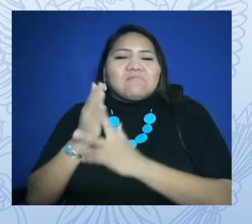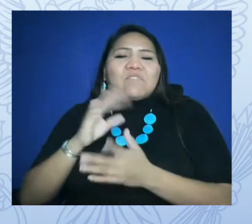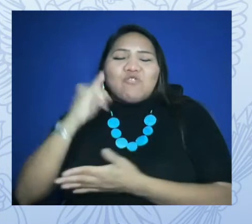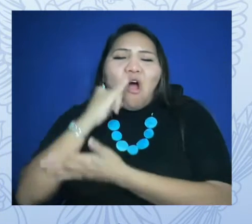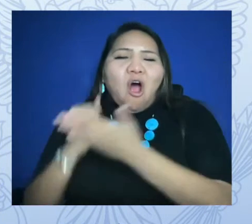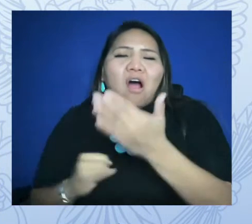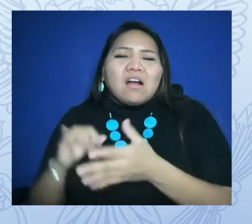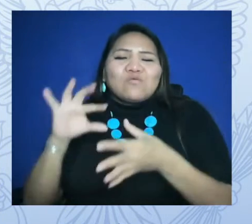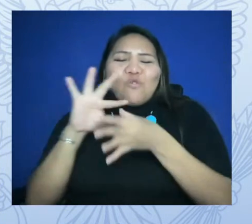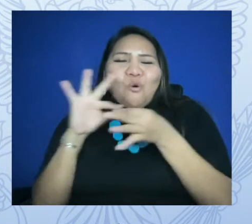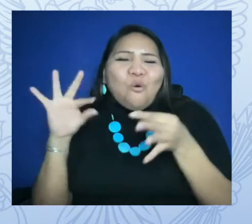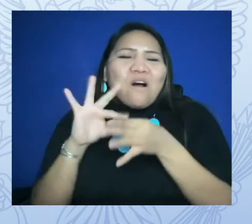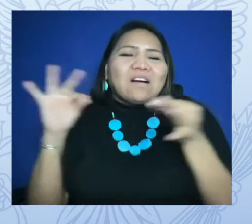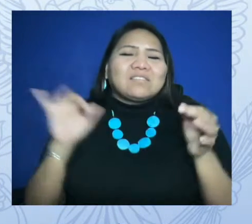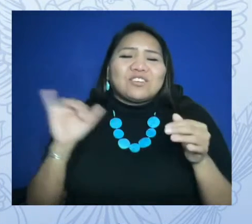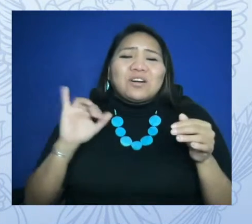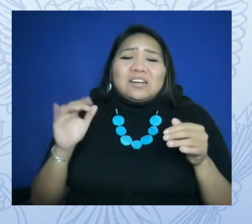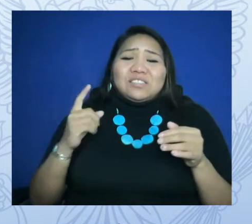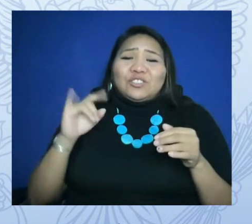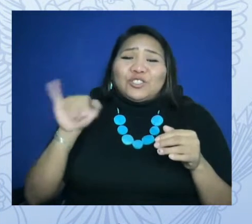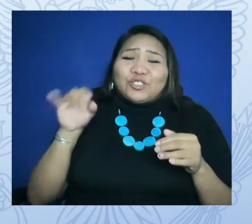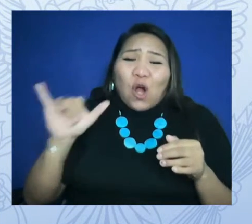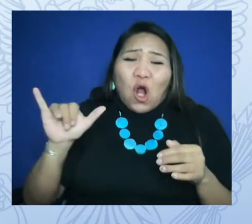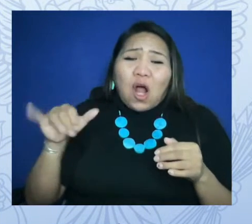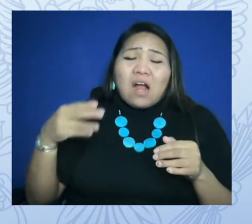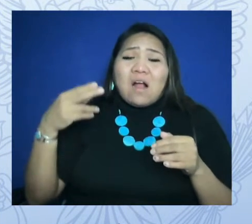the first Native American poet laureate of the United States.